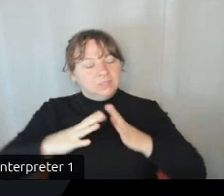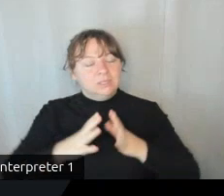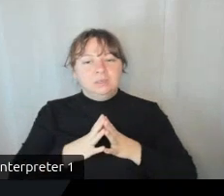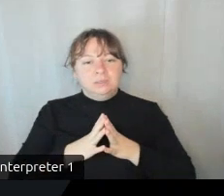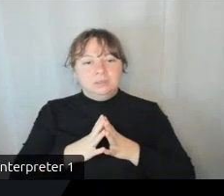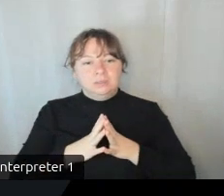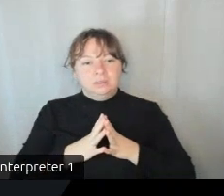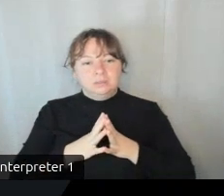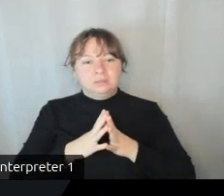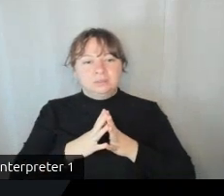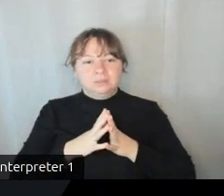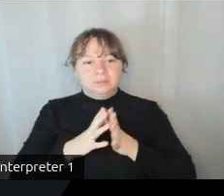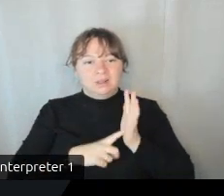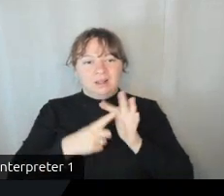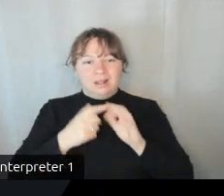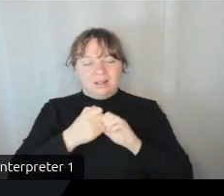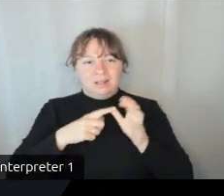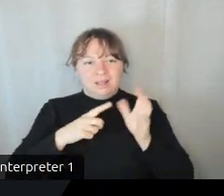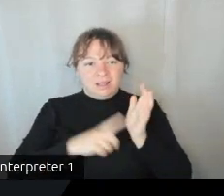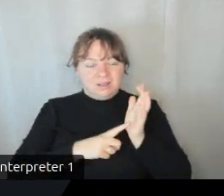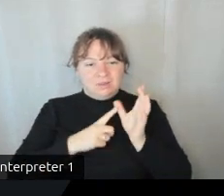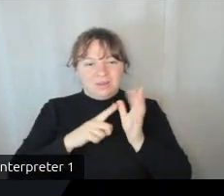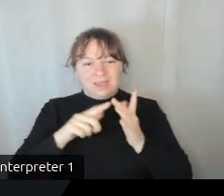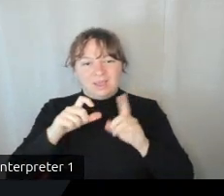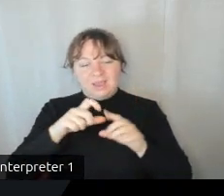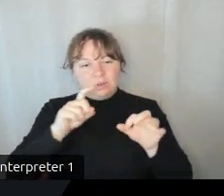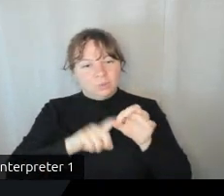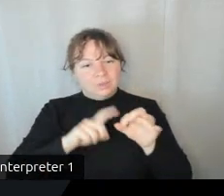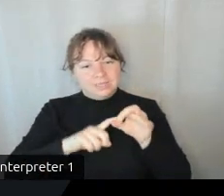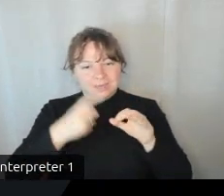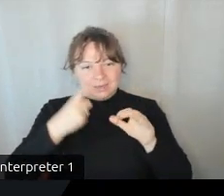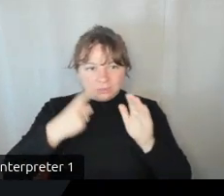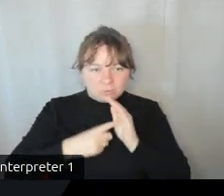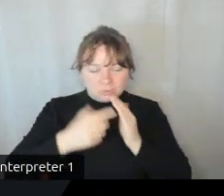Queensland acknowledges and respects the First Nations custodians of the lands where all of our